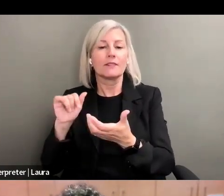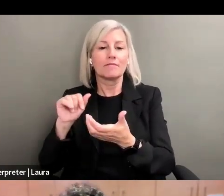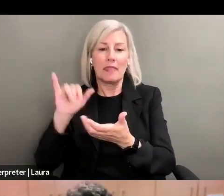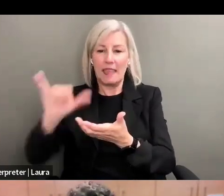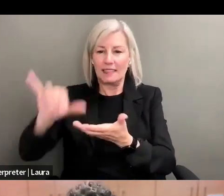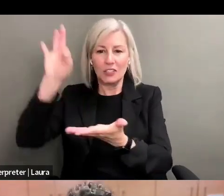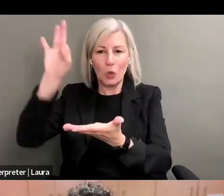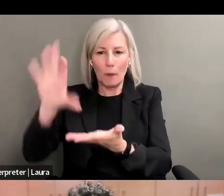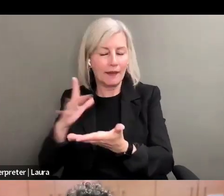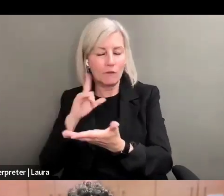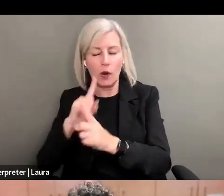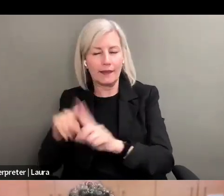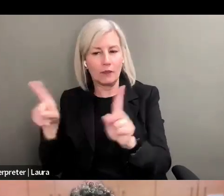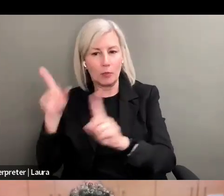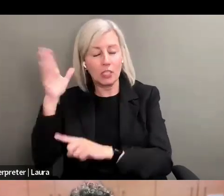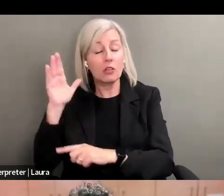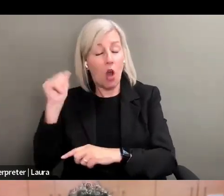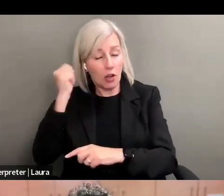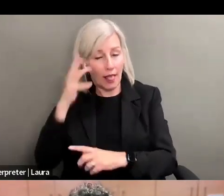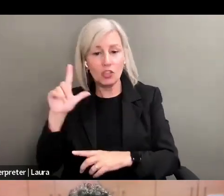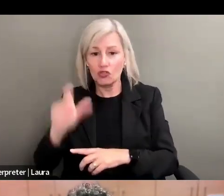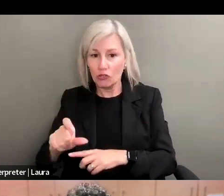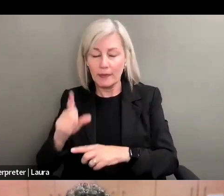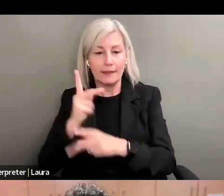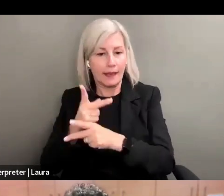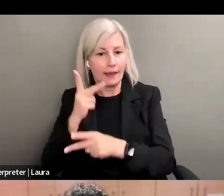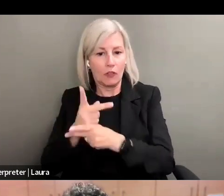But we should audiologists should be taking care of the verification part.